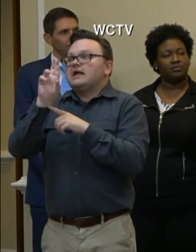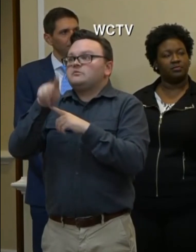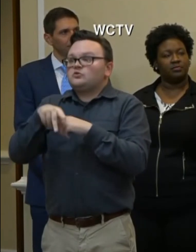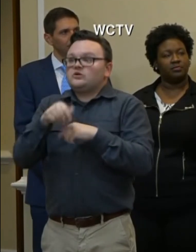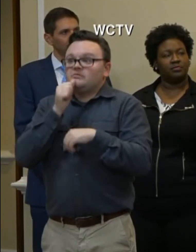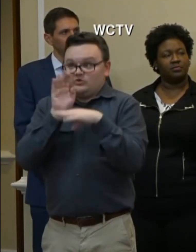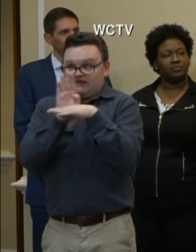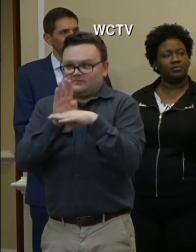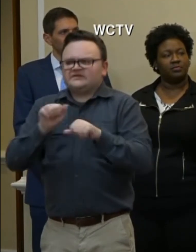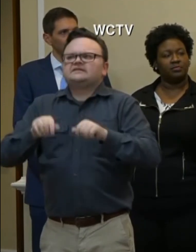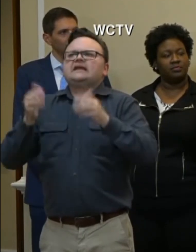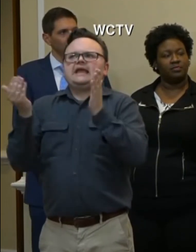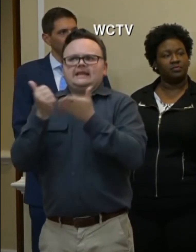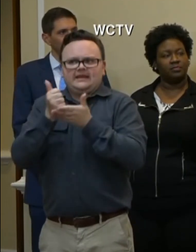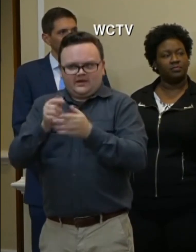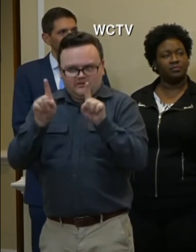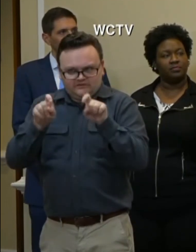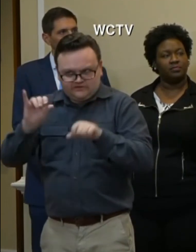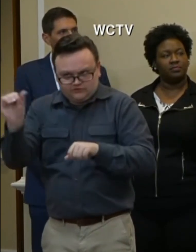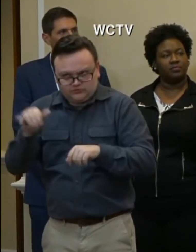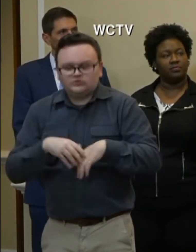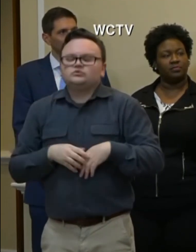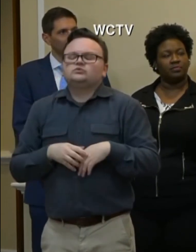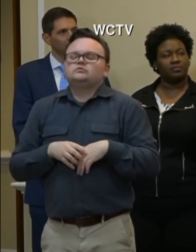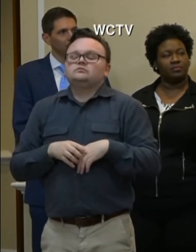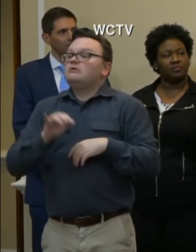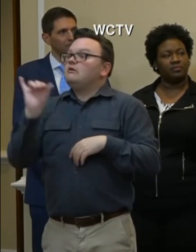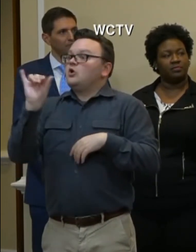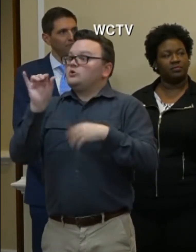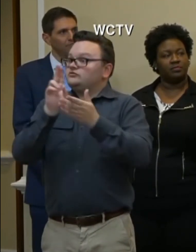be there and then our universities if they're developing tests I mean that's